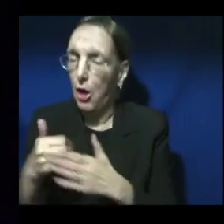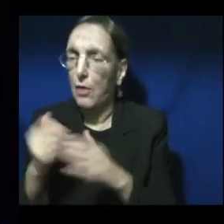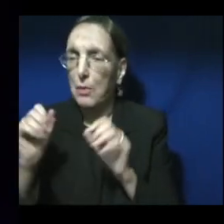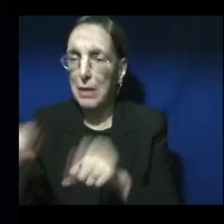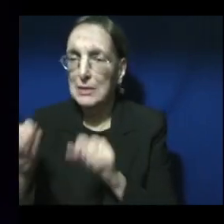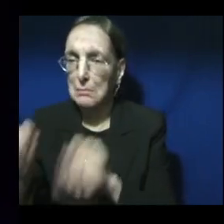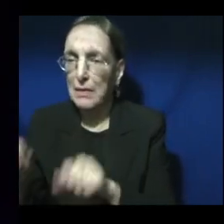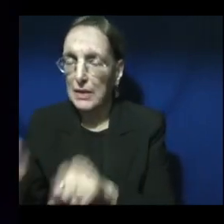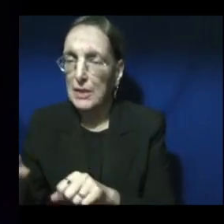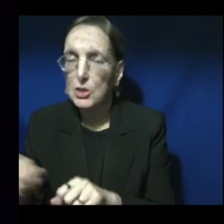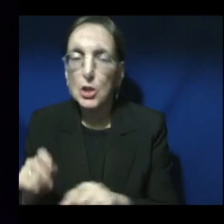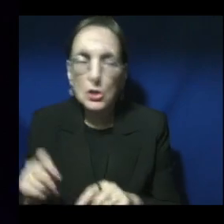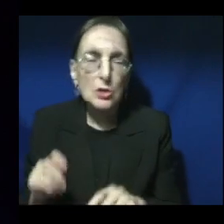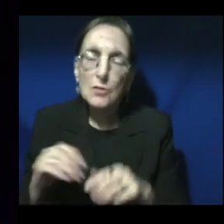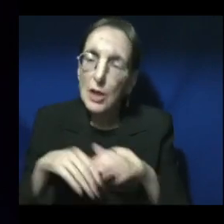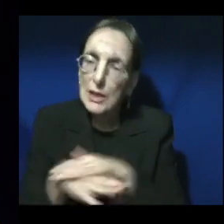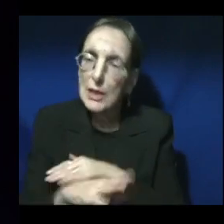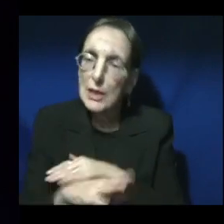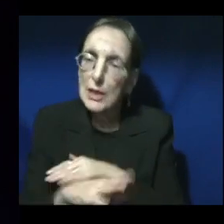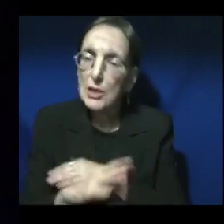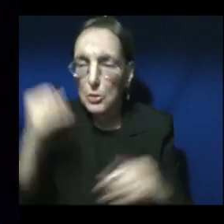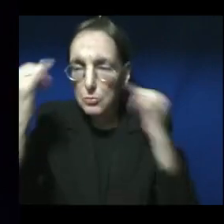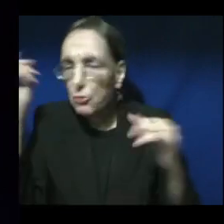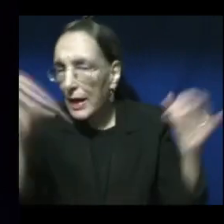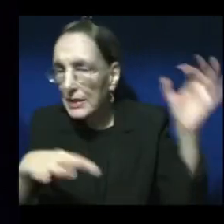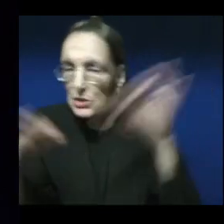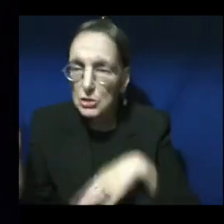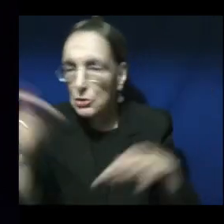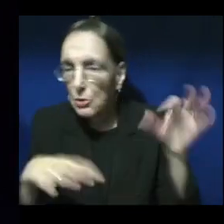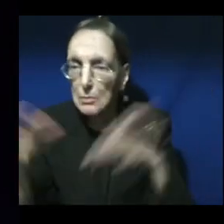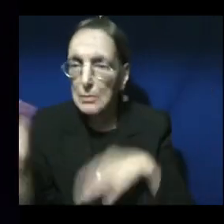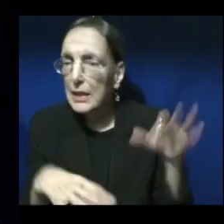all the possibilities people come up with are actually good ideas, right? But by at